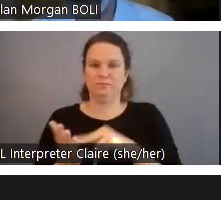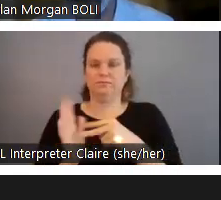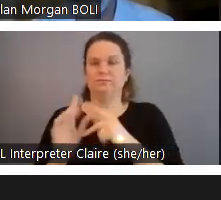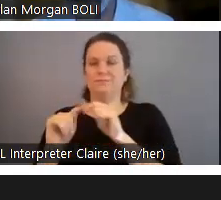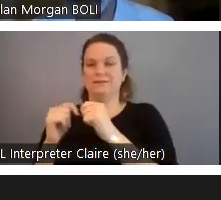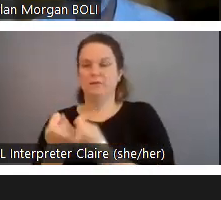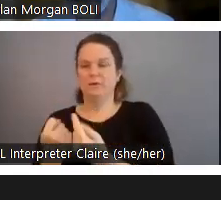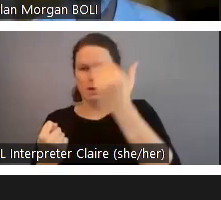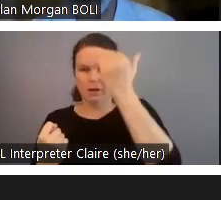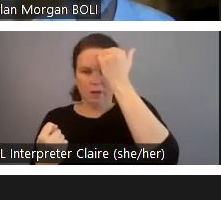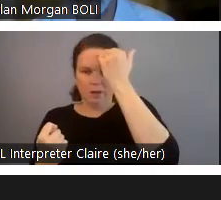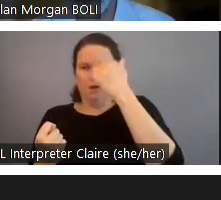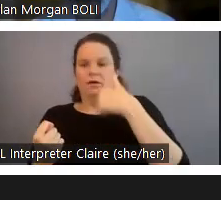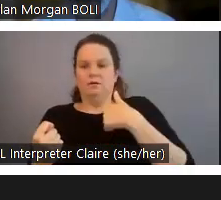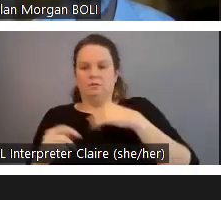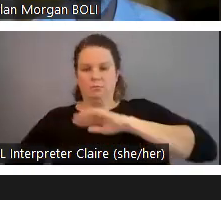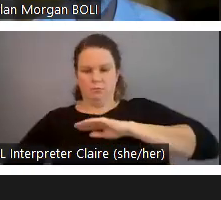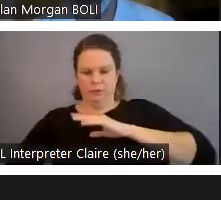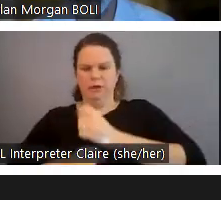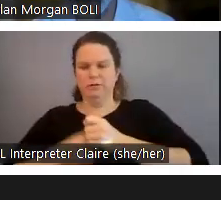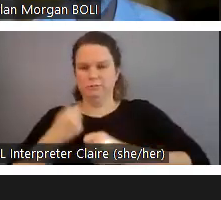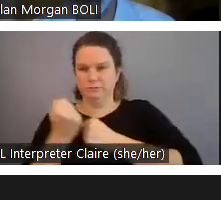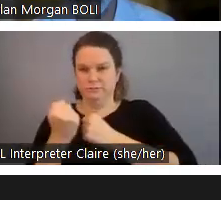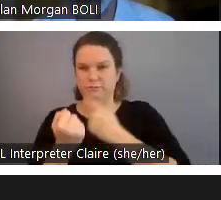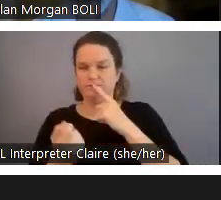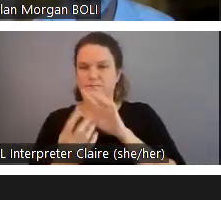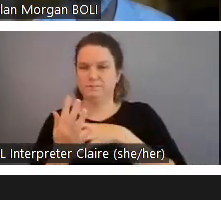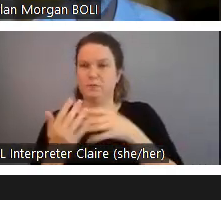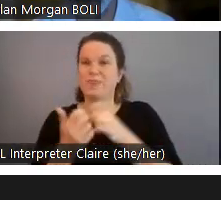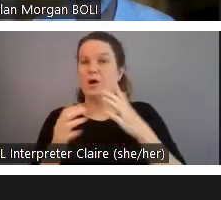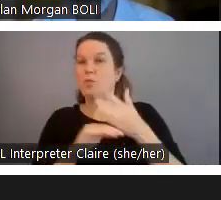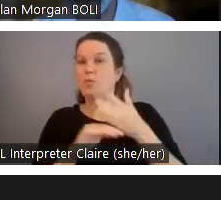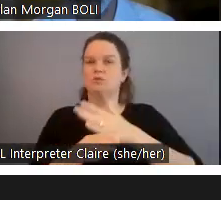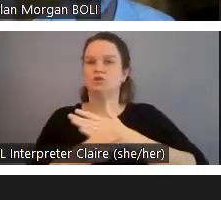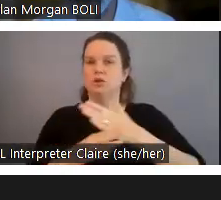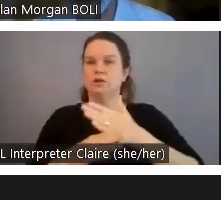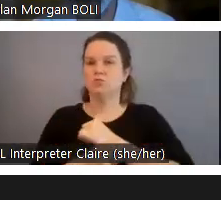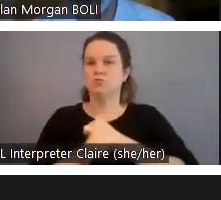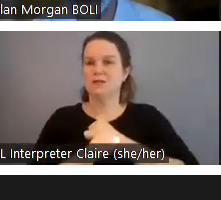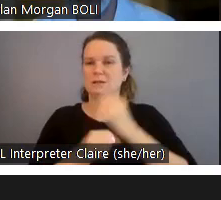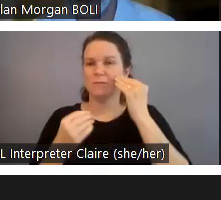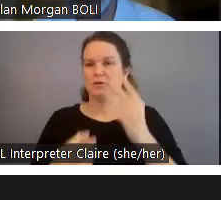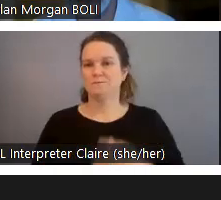know and you get the support you need for that schedule without sharing protected information.